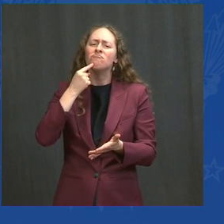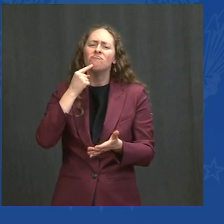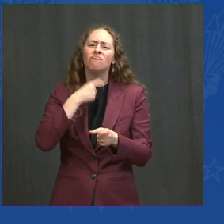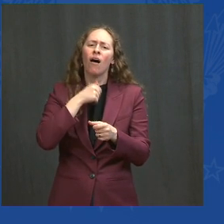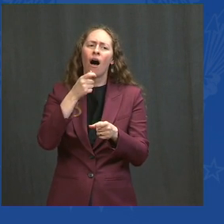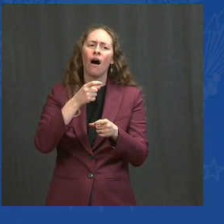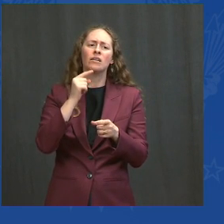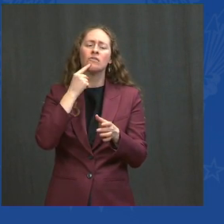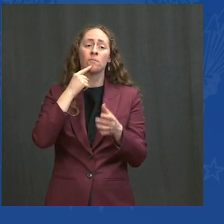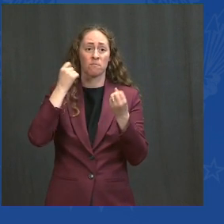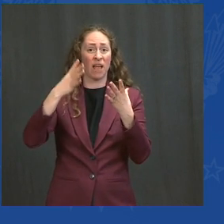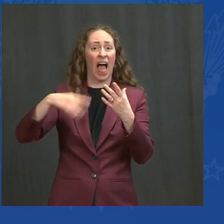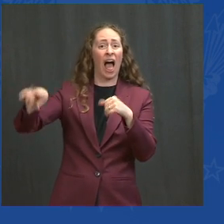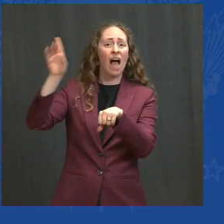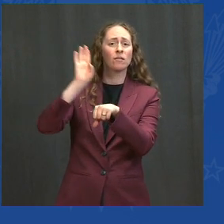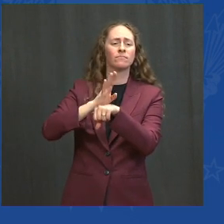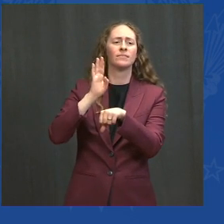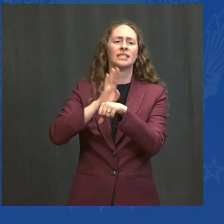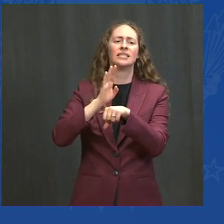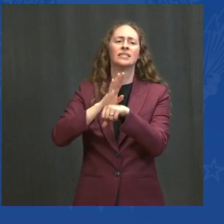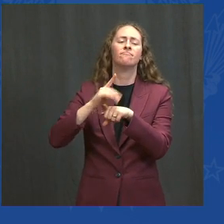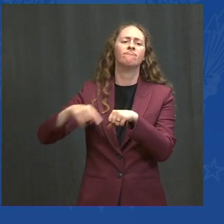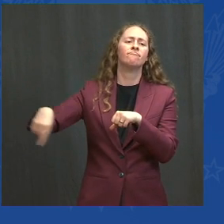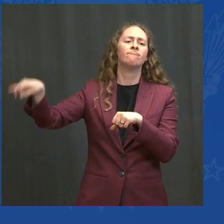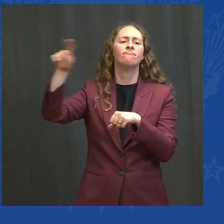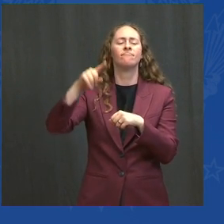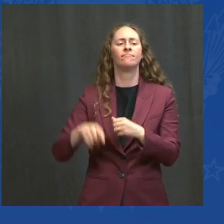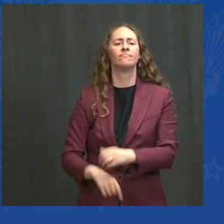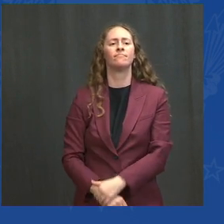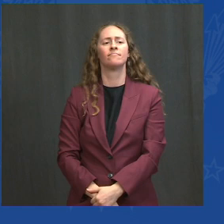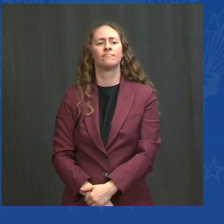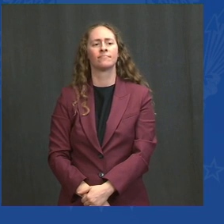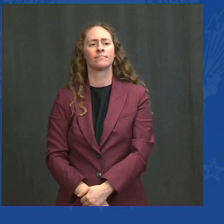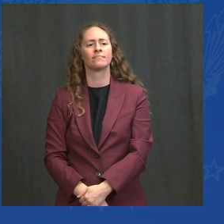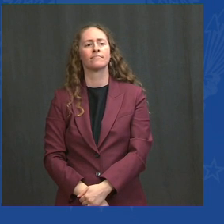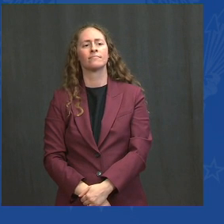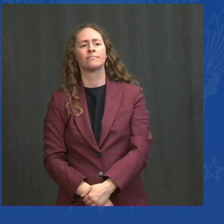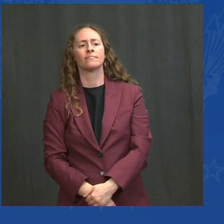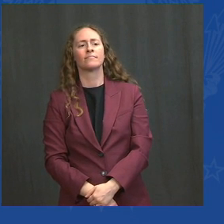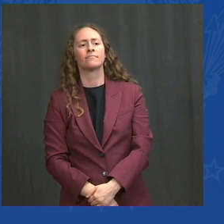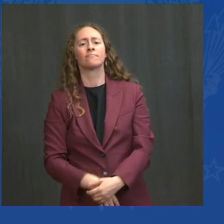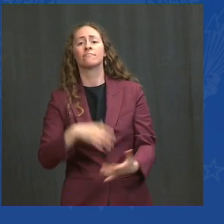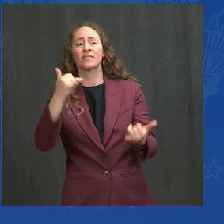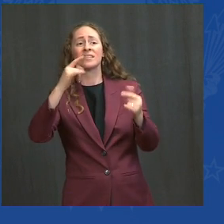than all the rest in America combined. Okay? And guess what?